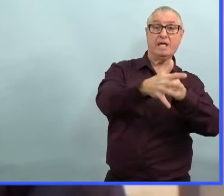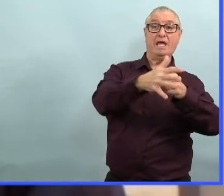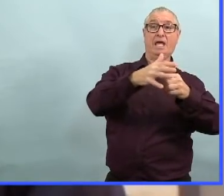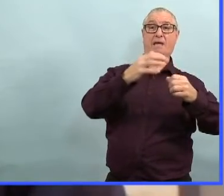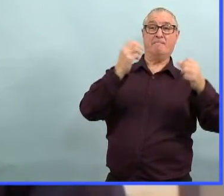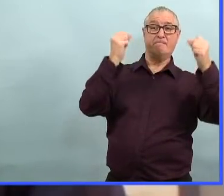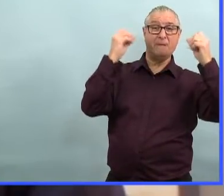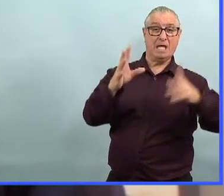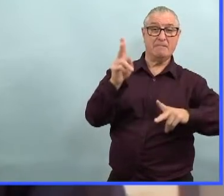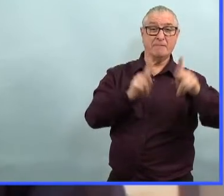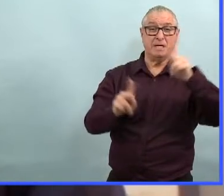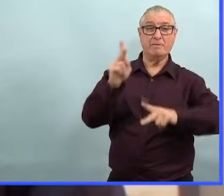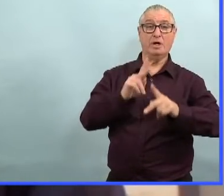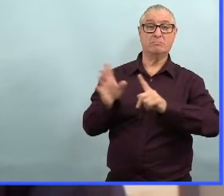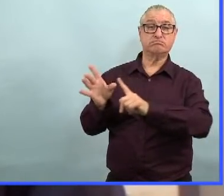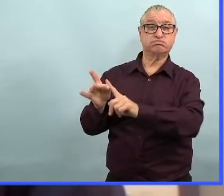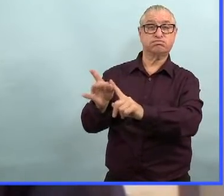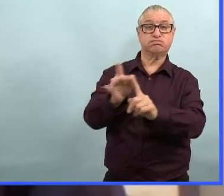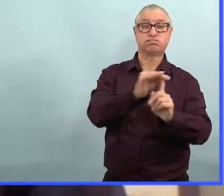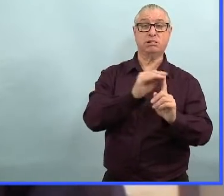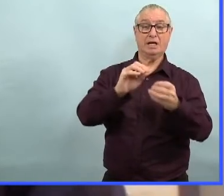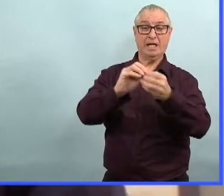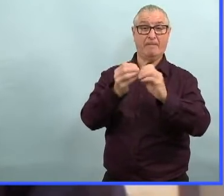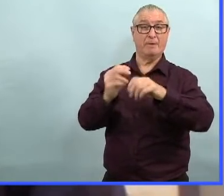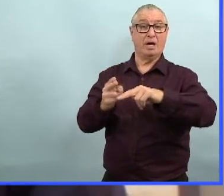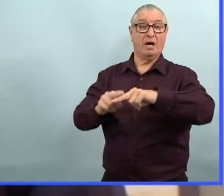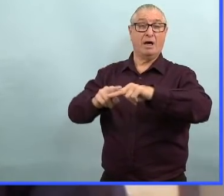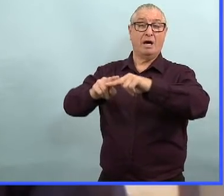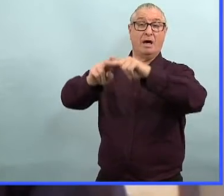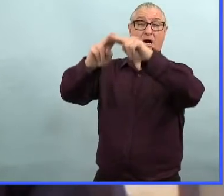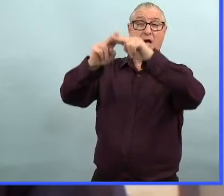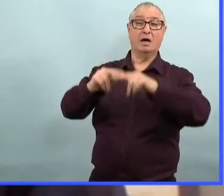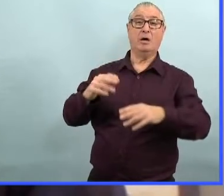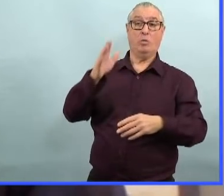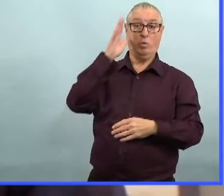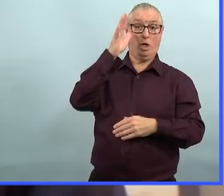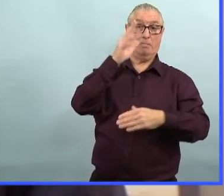it doesn't look like anything we're doing right now is going to avoid a crisis situation